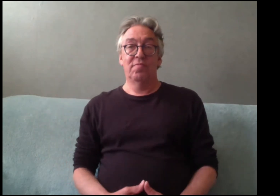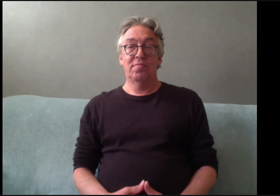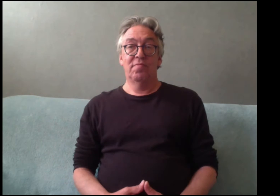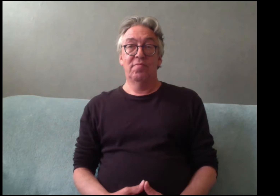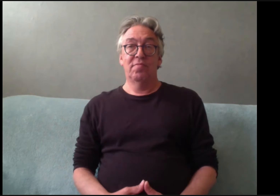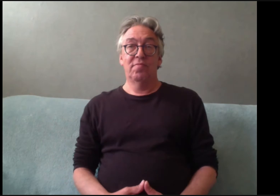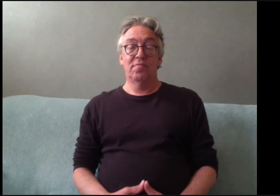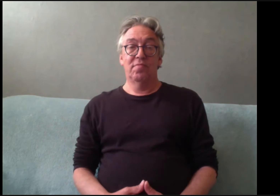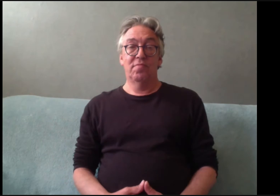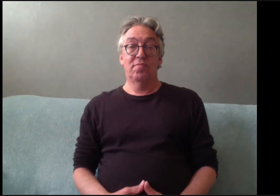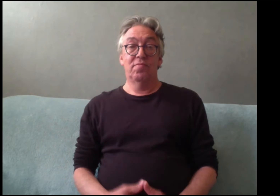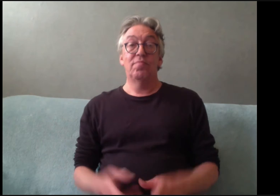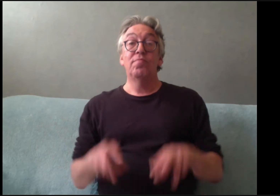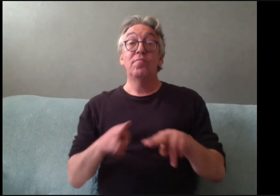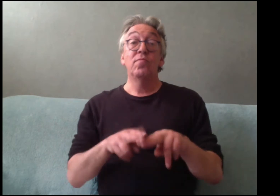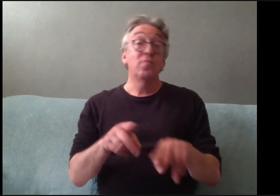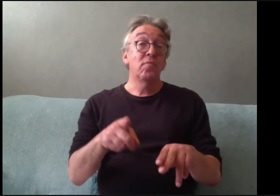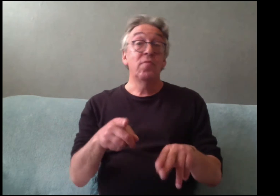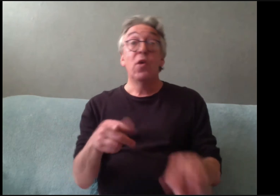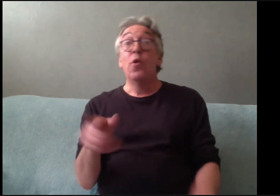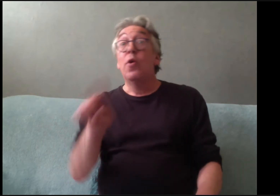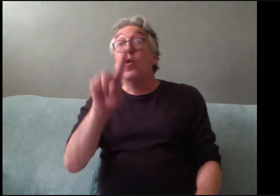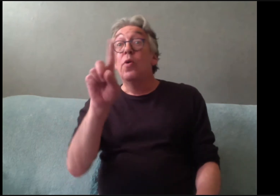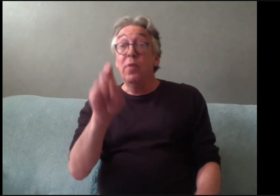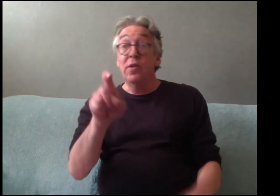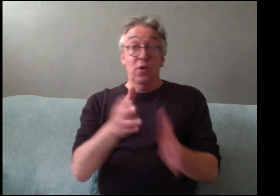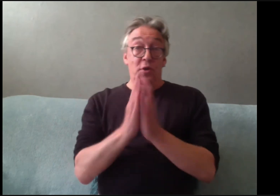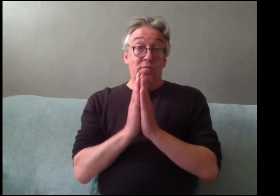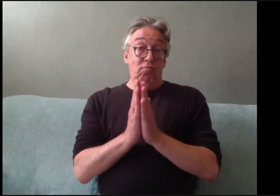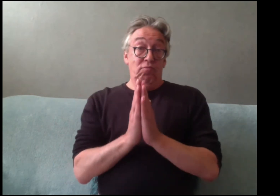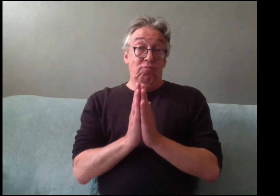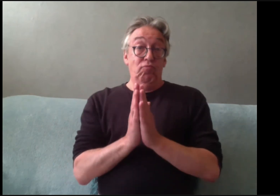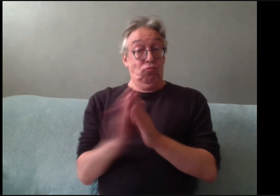If you have further questions, you can ask them in the question box,